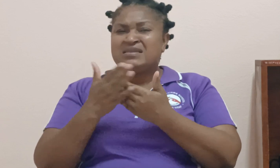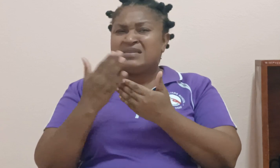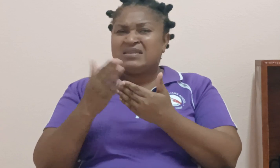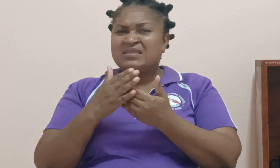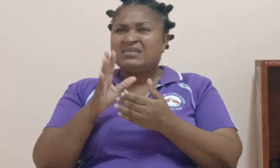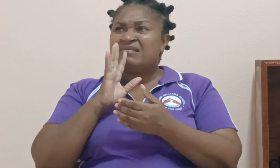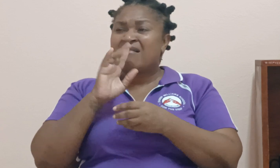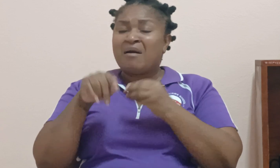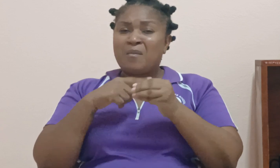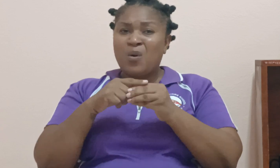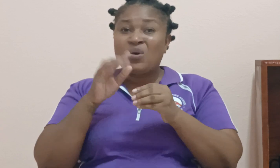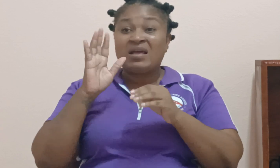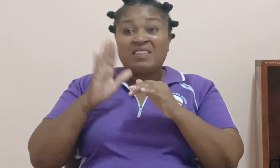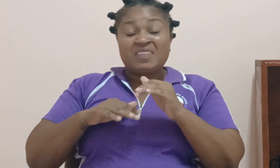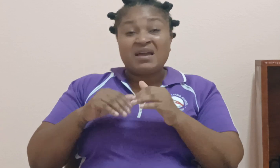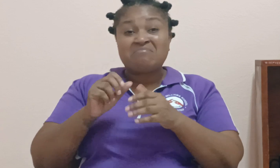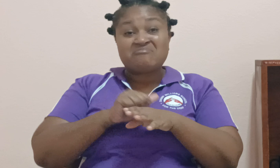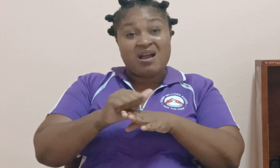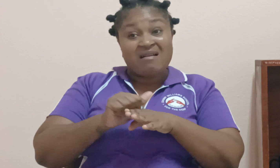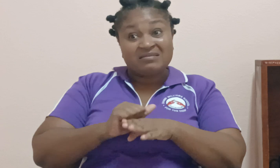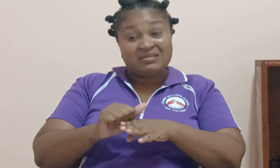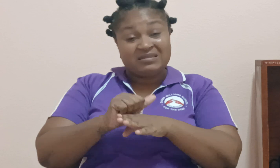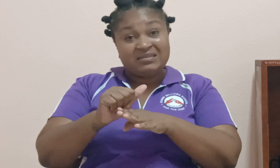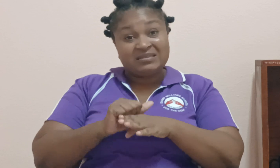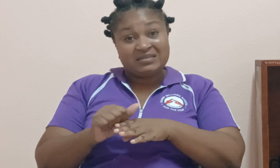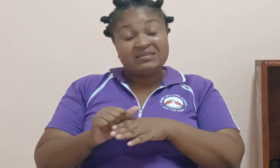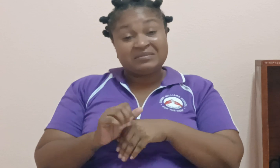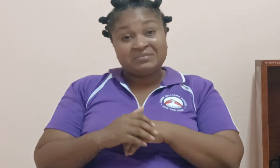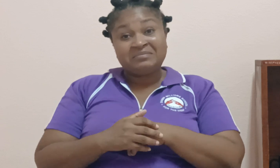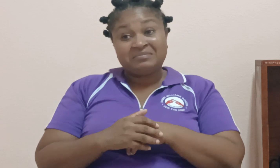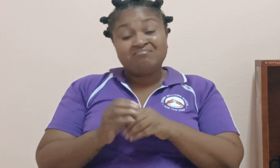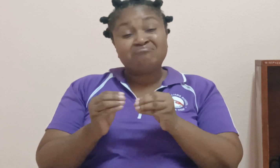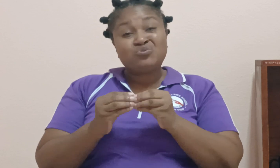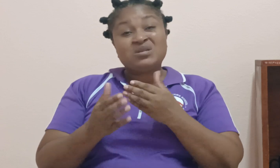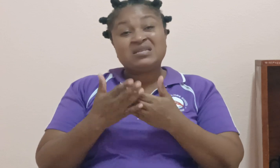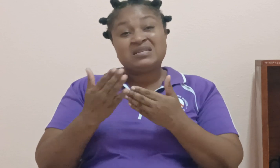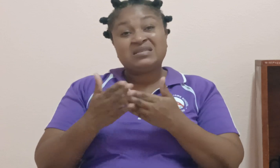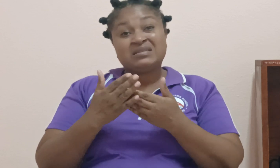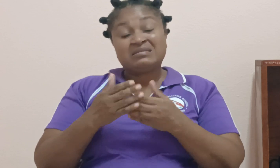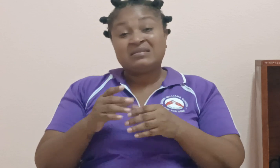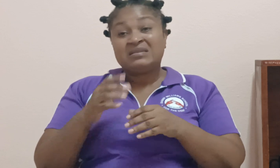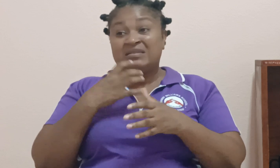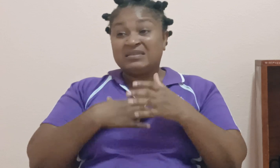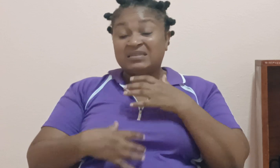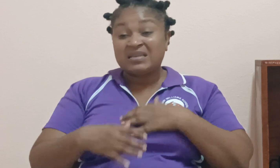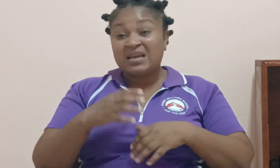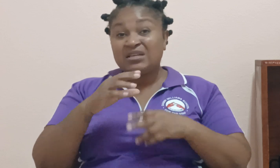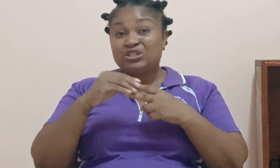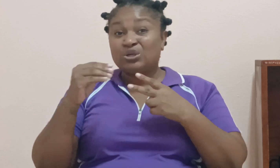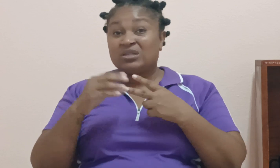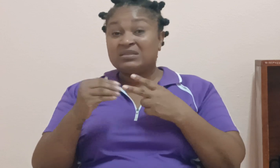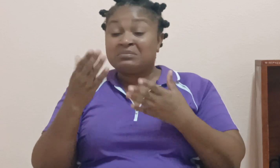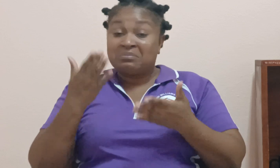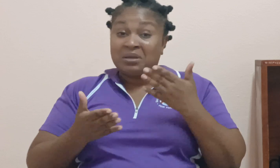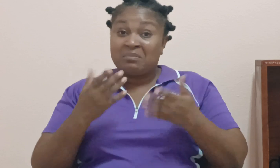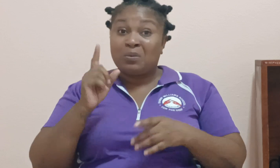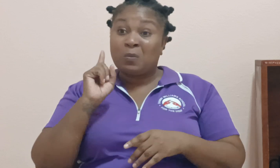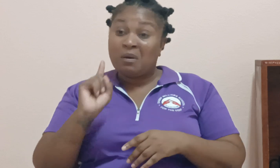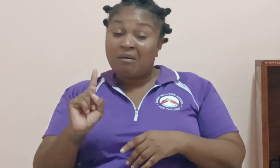than practiced. Our desires and choices may be